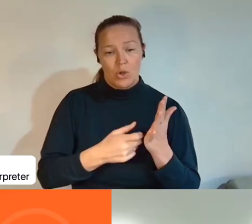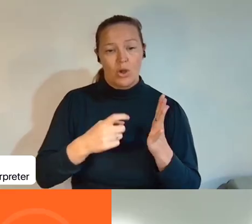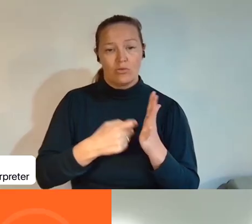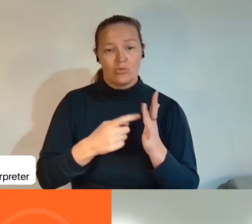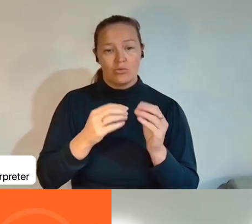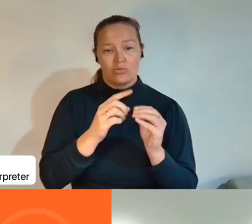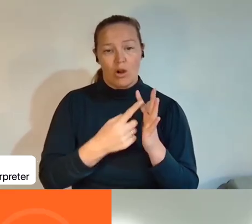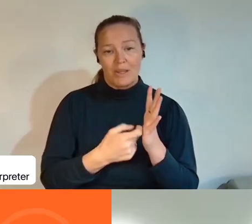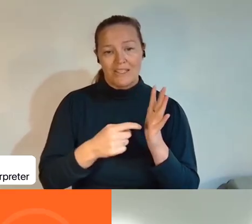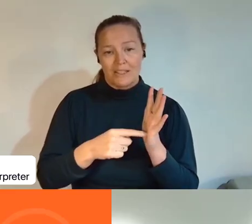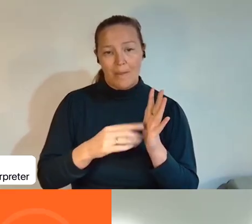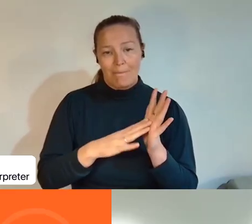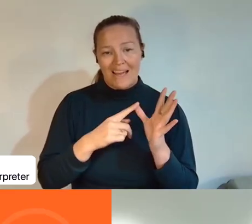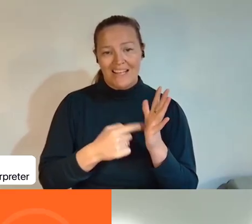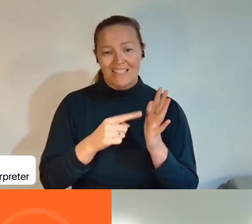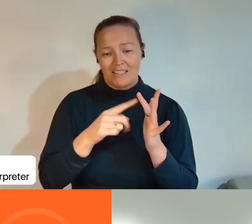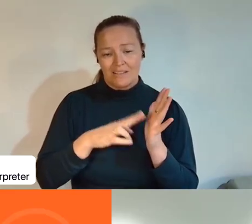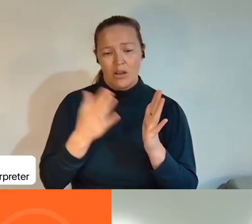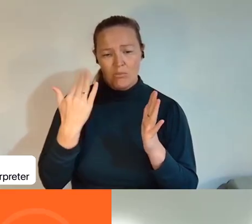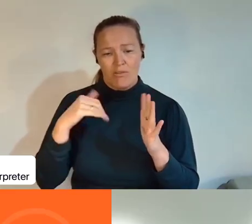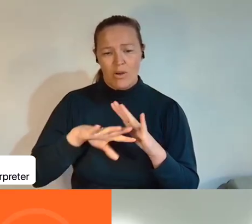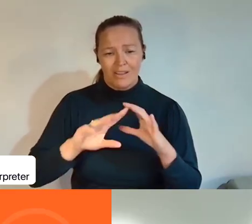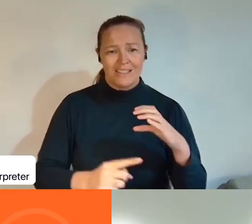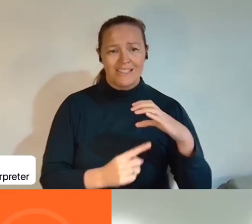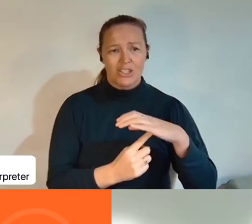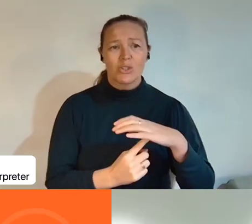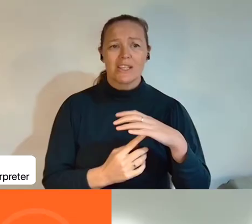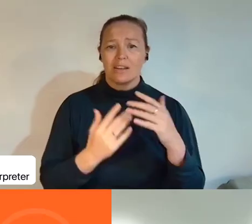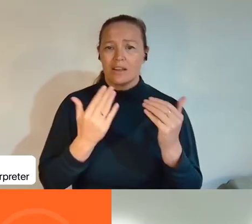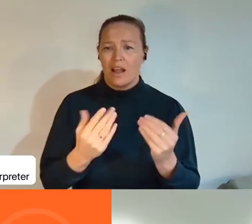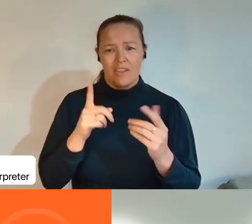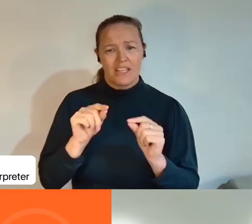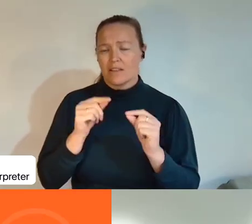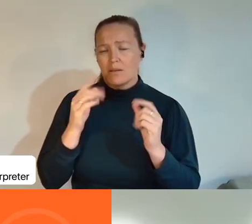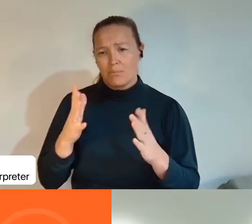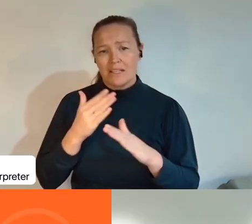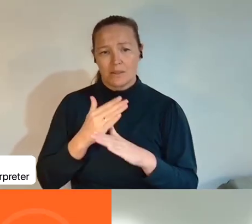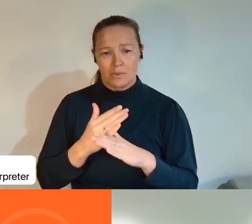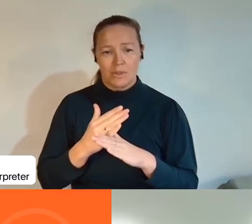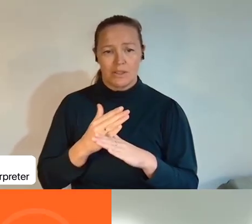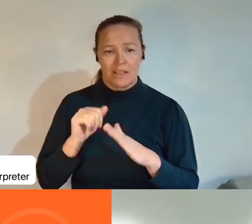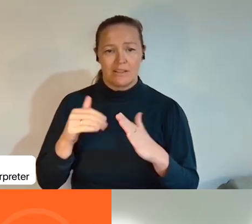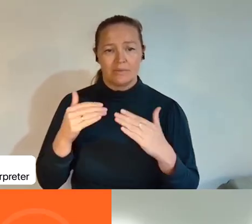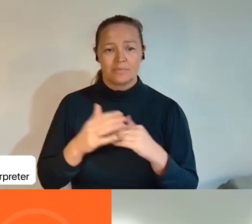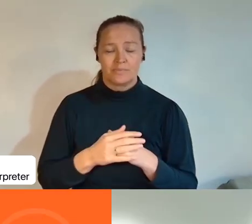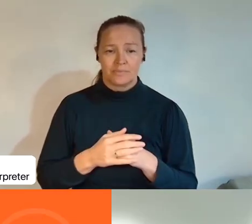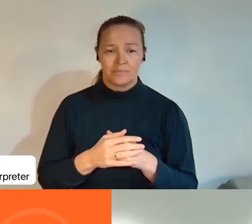and things, he's done amazingly well with the help and support and things. One of the you know,